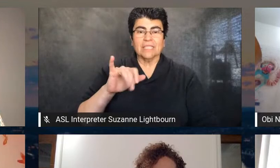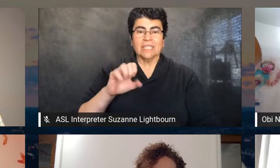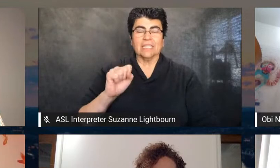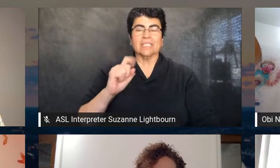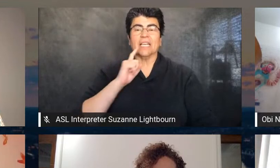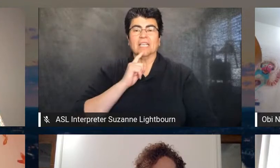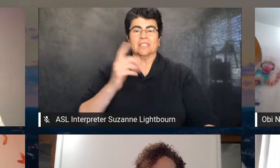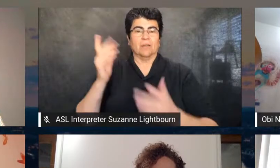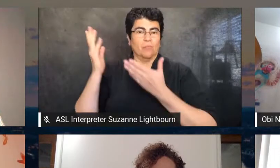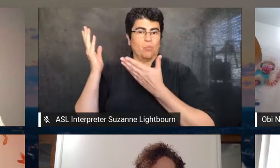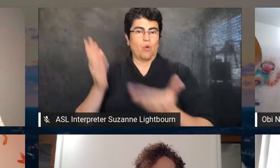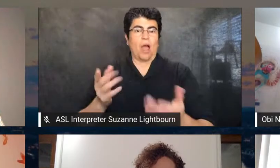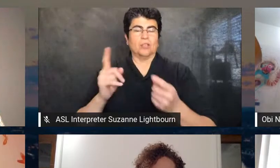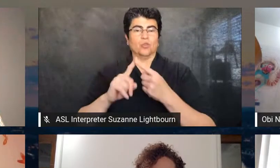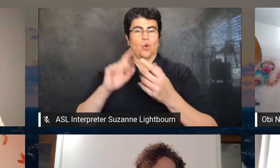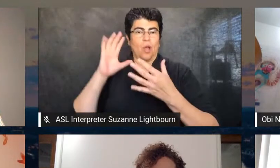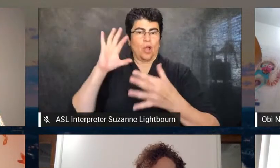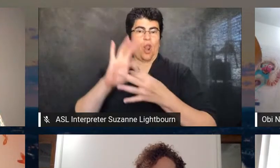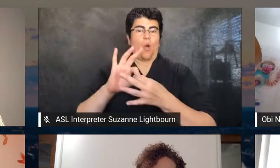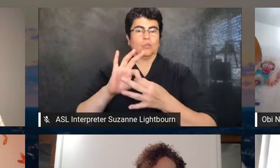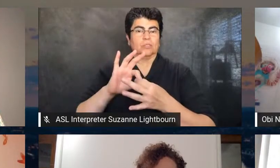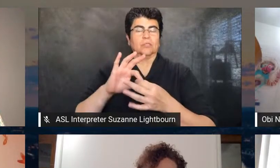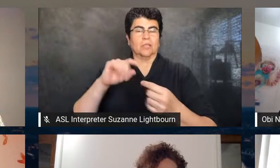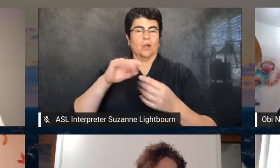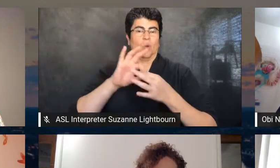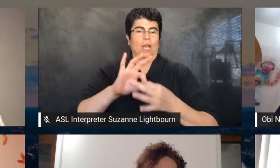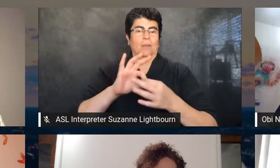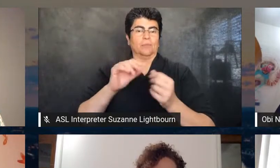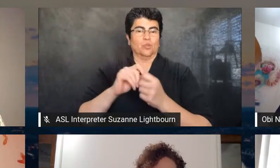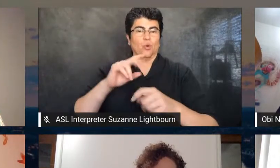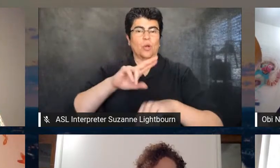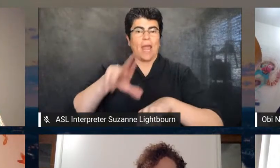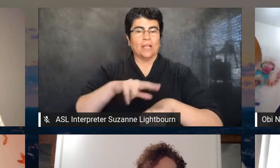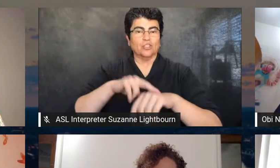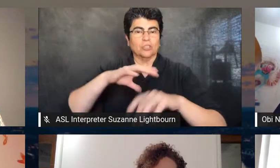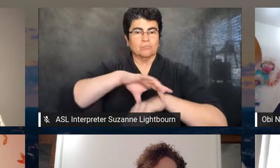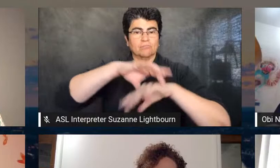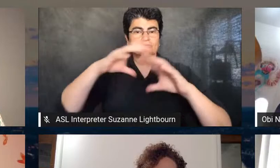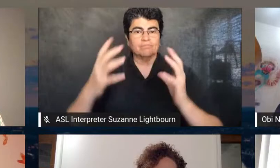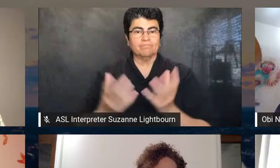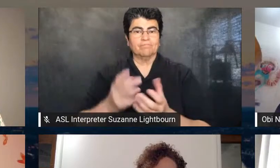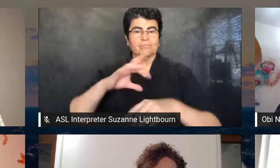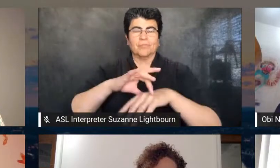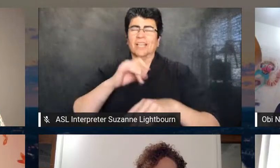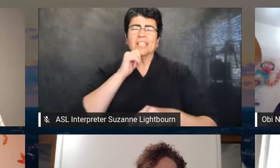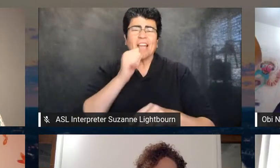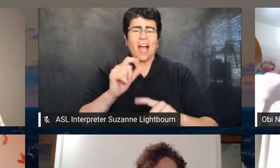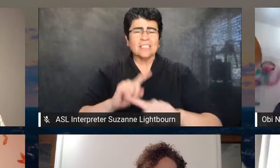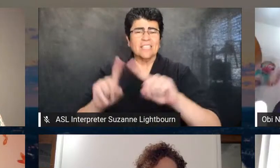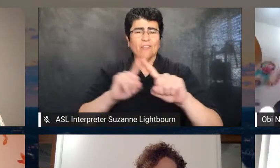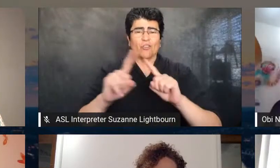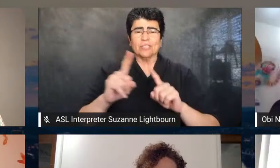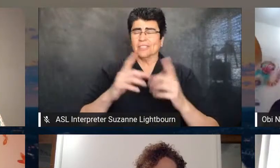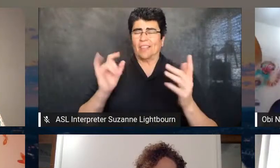a closer relationship to nature, and that's what we need to focus on, not on differences between each other, that's absurd.